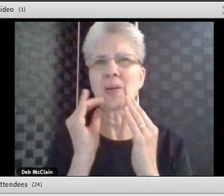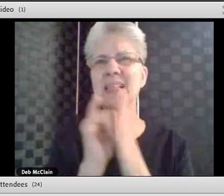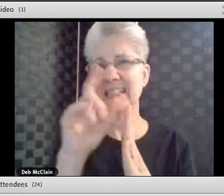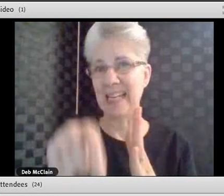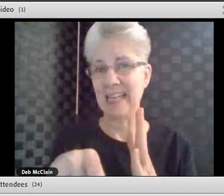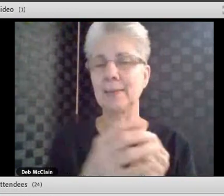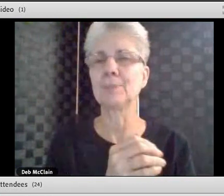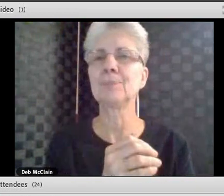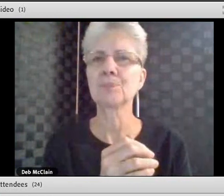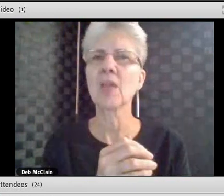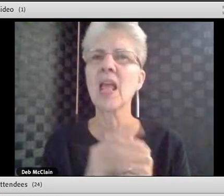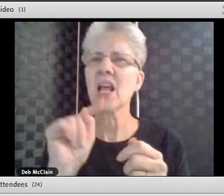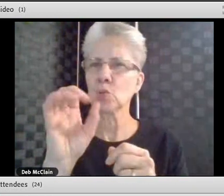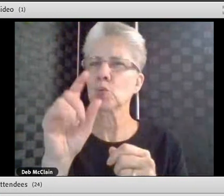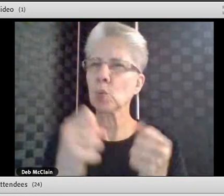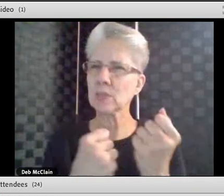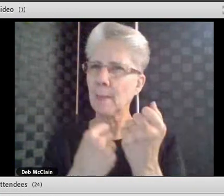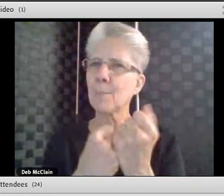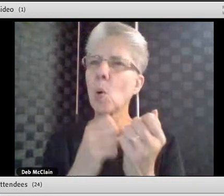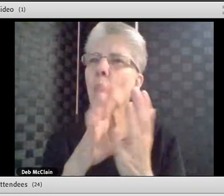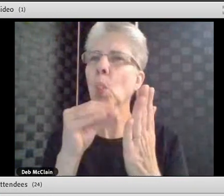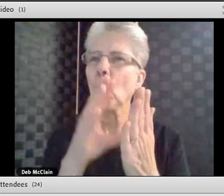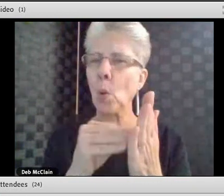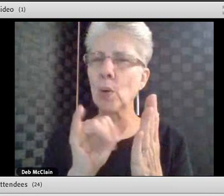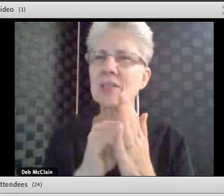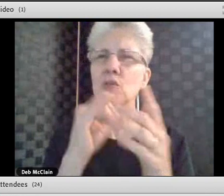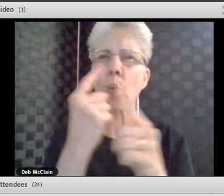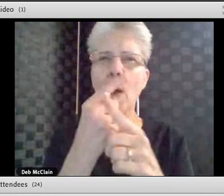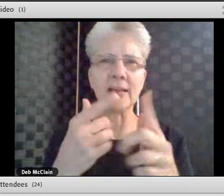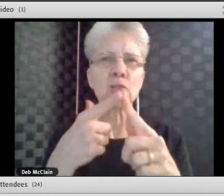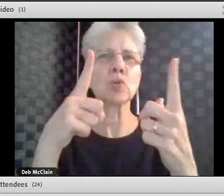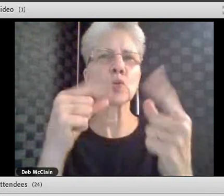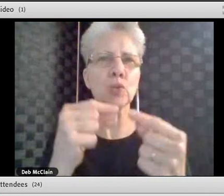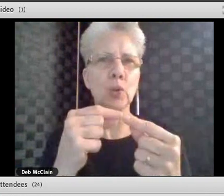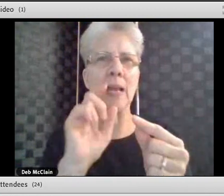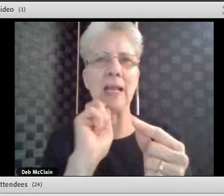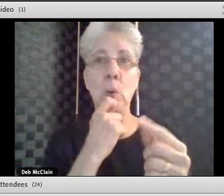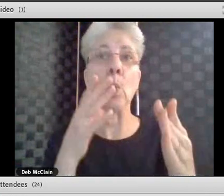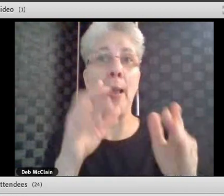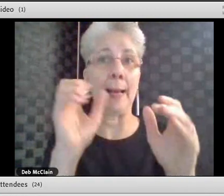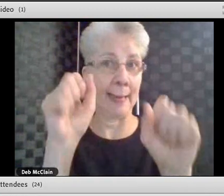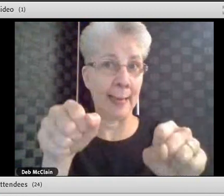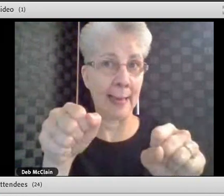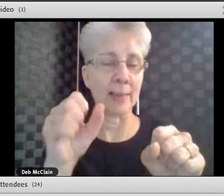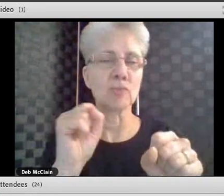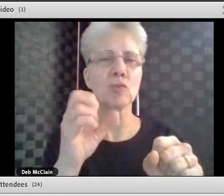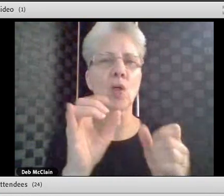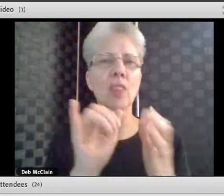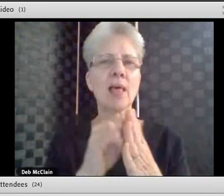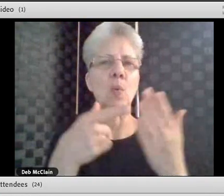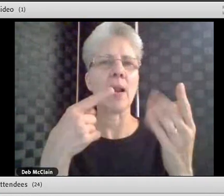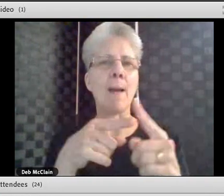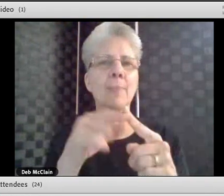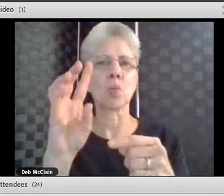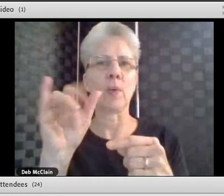and, you know, with experience. This is needed. These tools support learning, and it's the right thing to do in a very cool way,